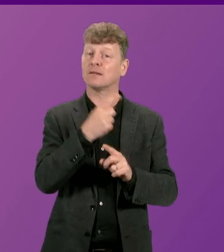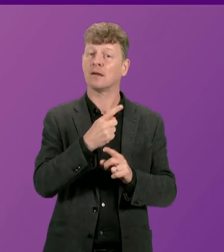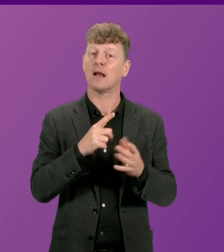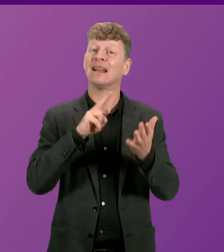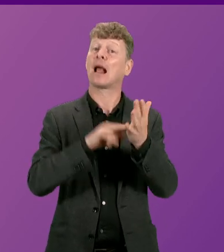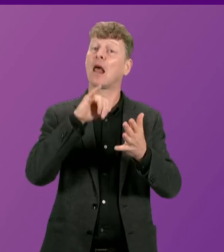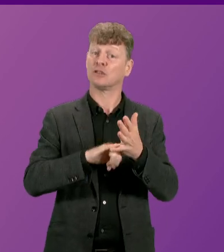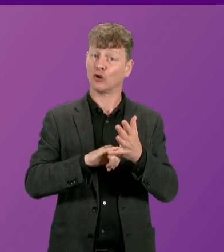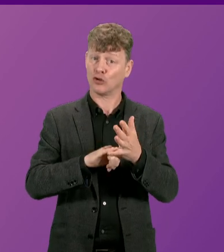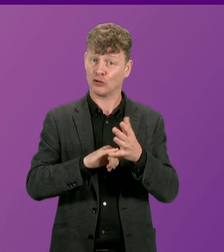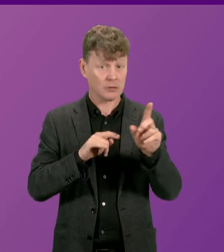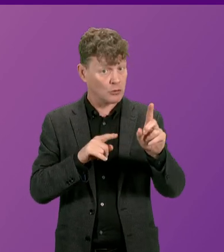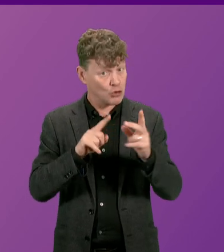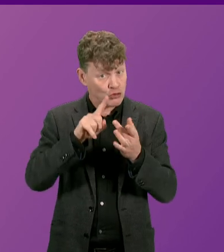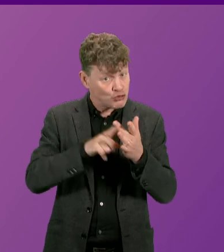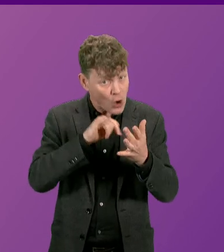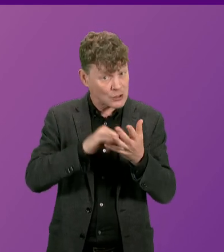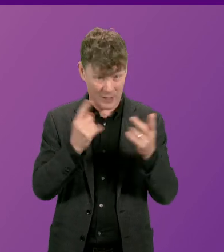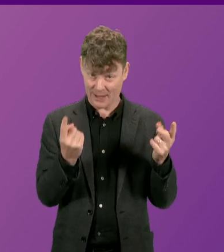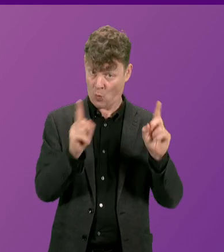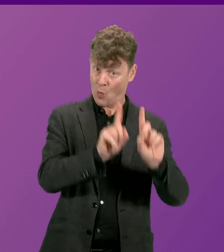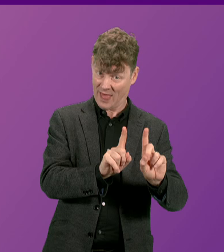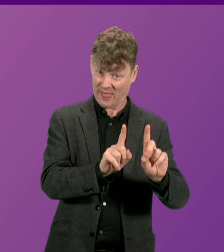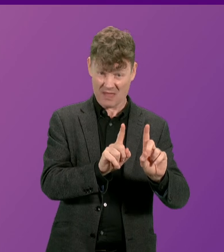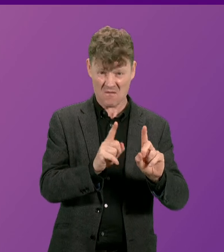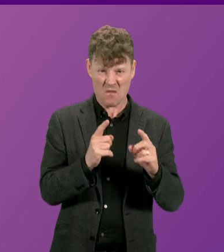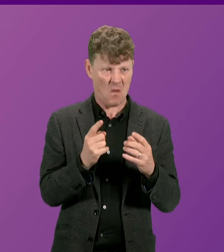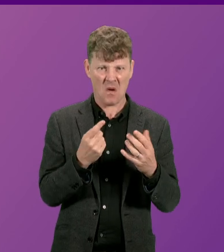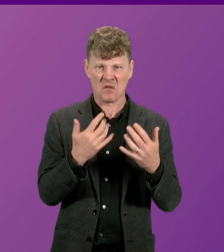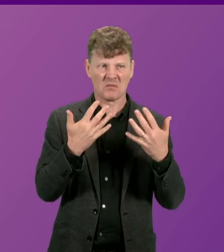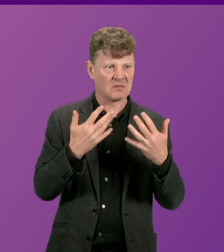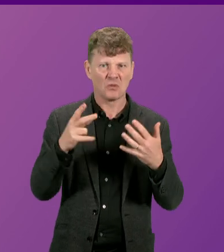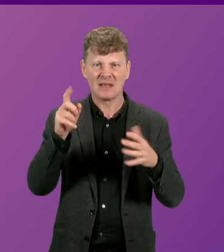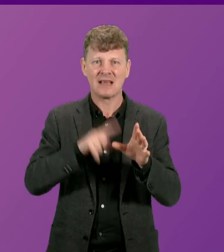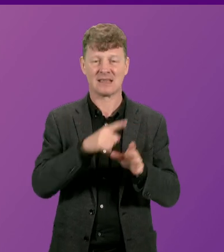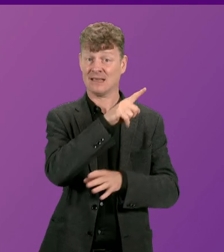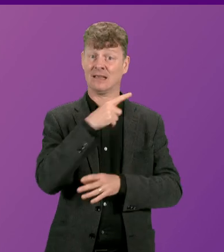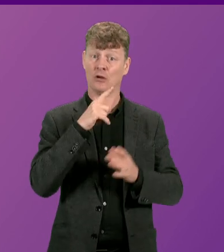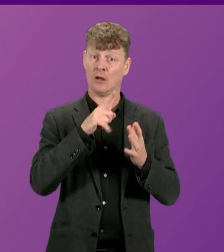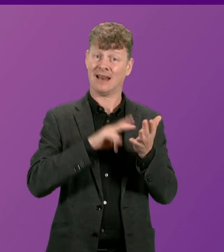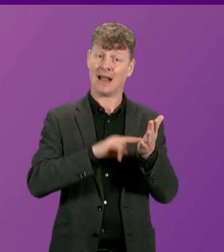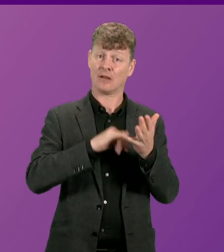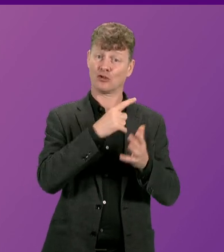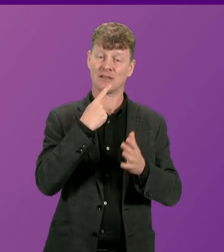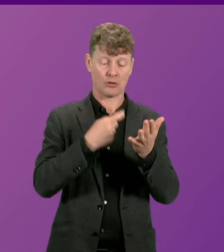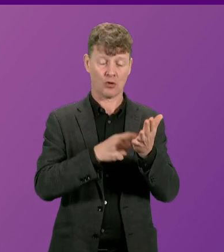who John Swinney stood side by side with for decades, said that Rosebank was the